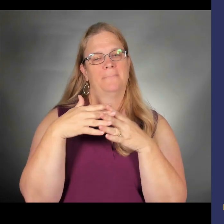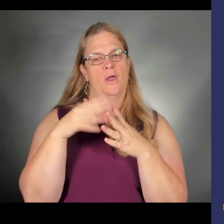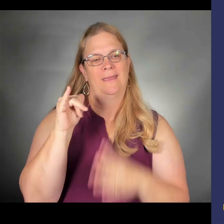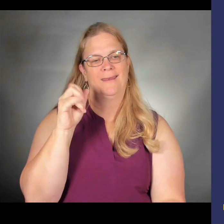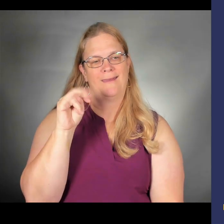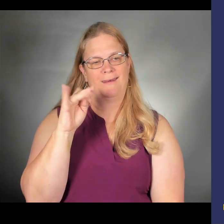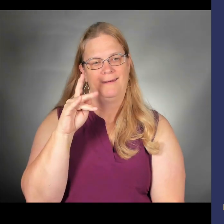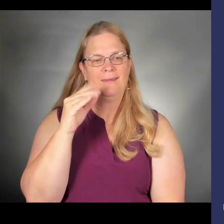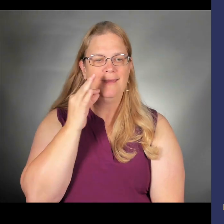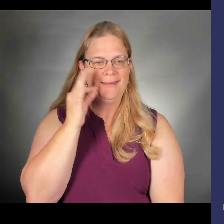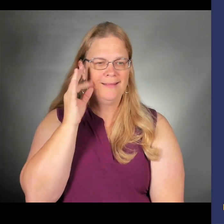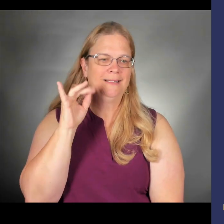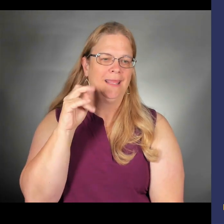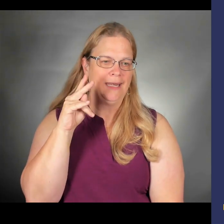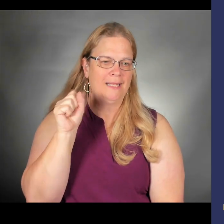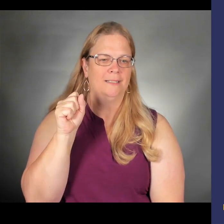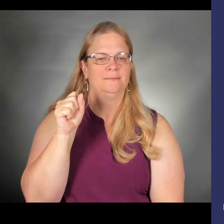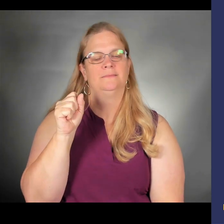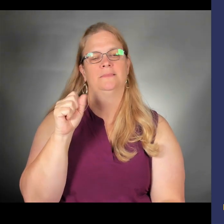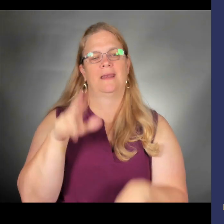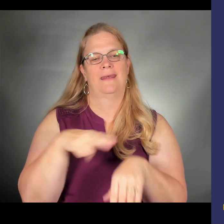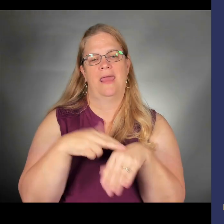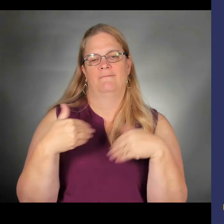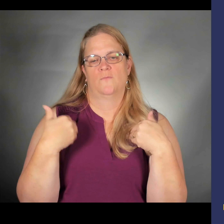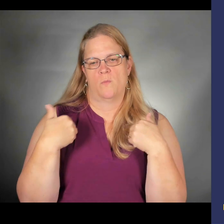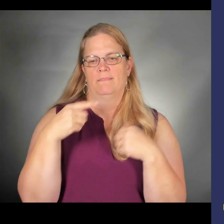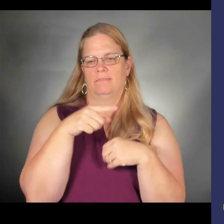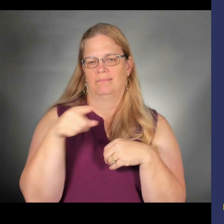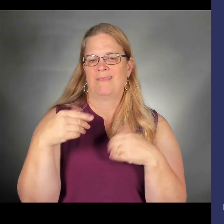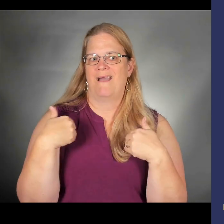among these groups, in terms of racial and ethnic groups nationwide,